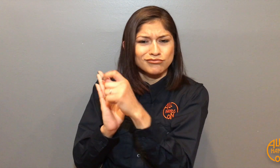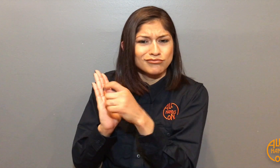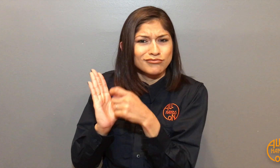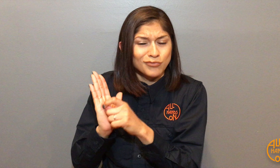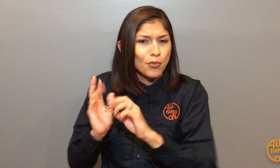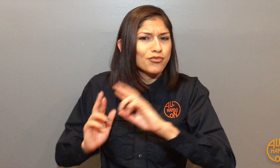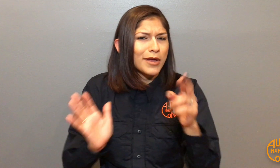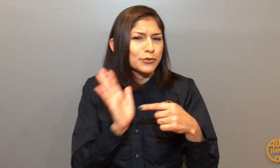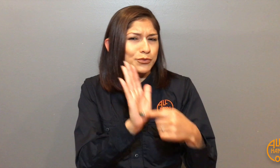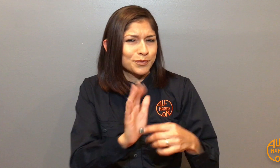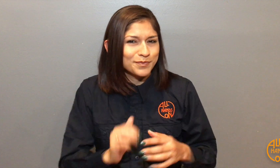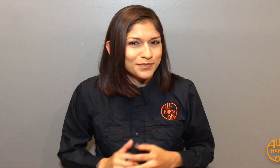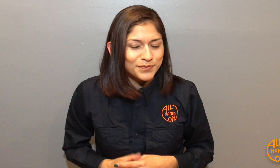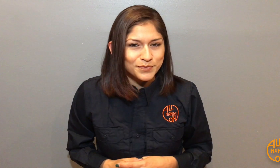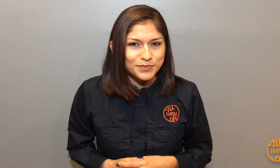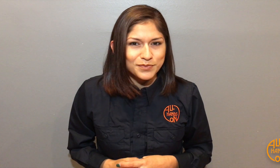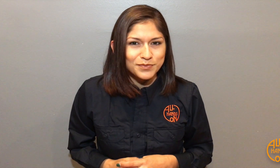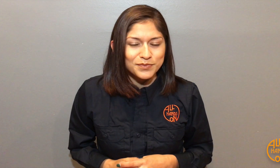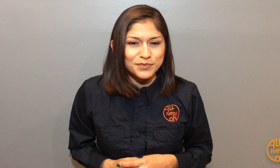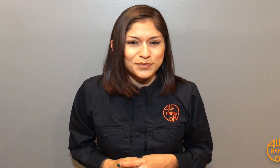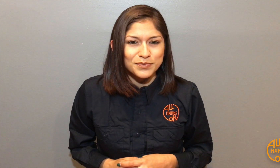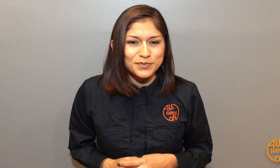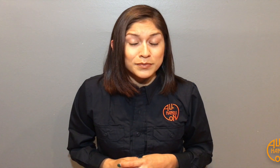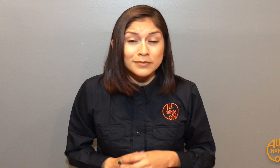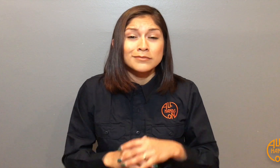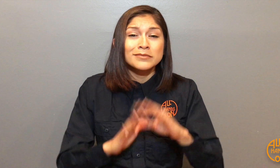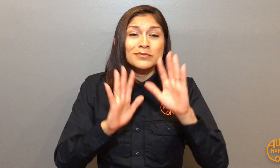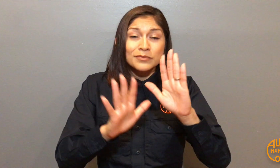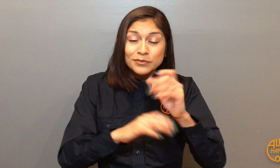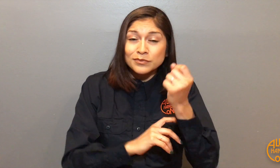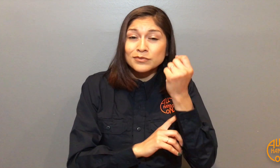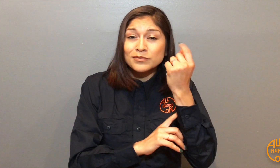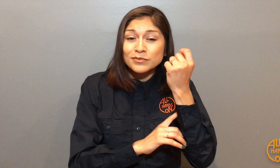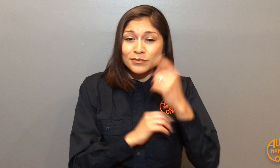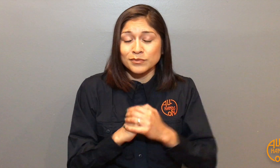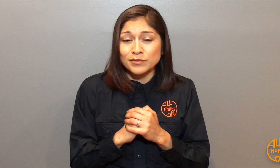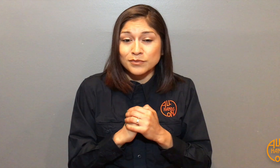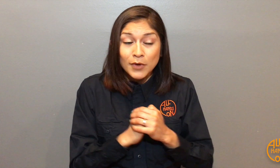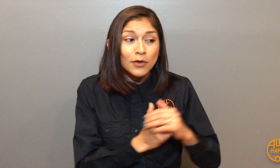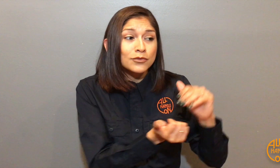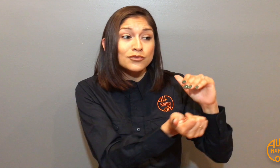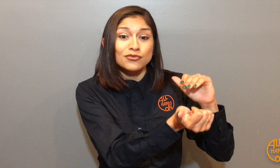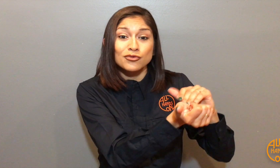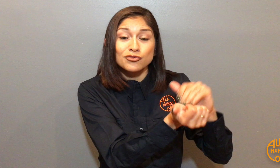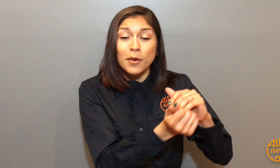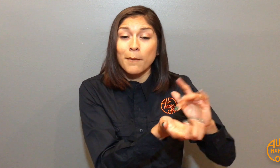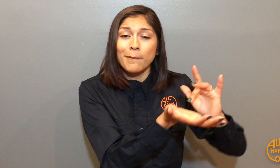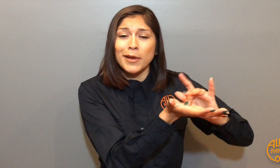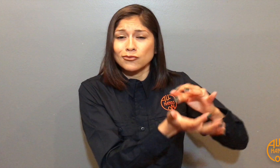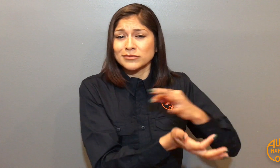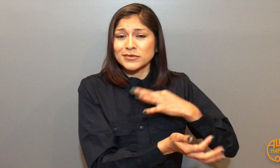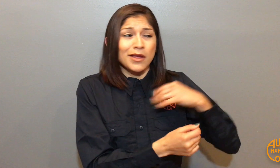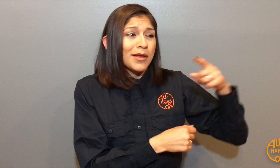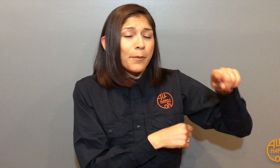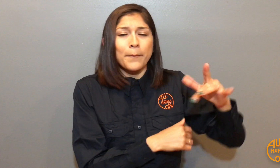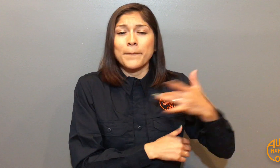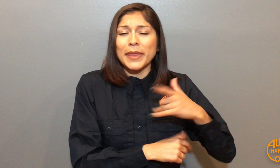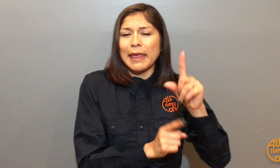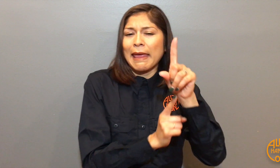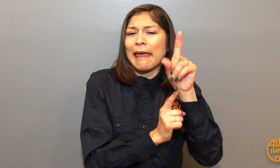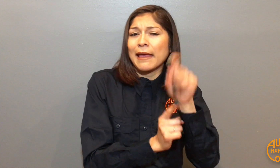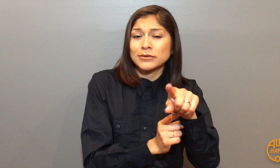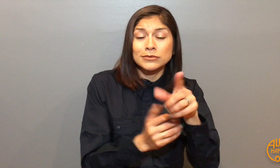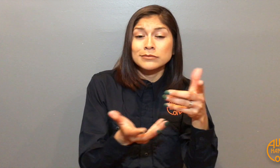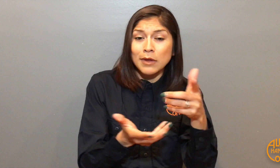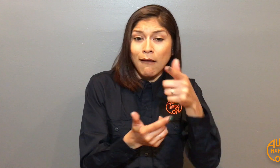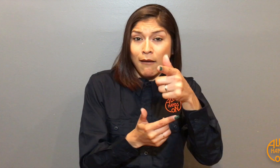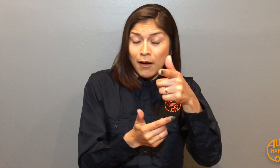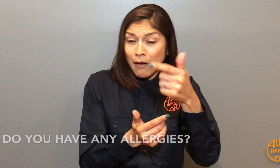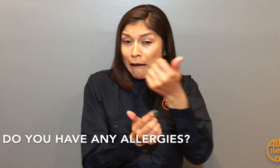nice to have it ready to go, be aware that medical personnel and doctors may